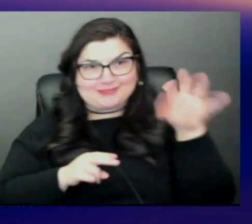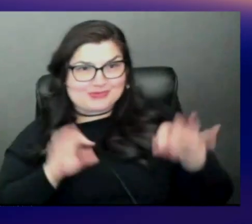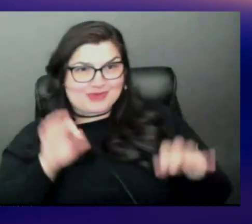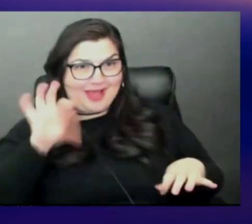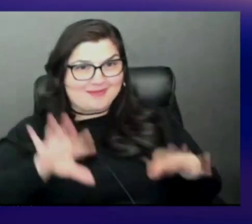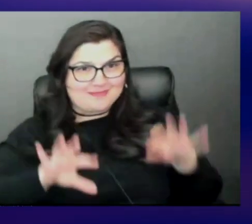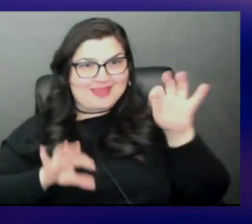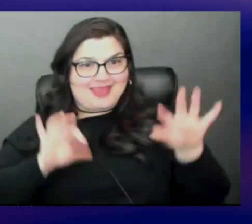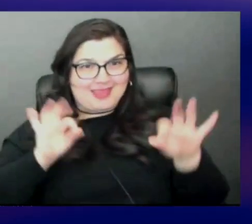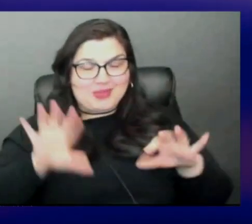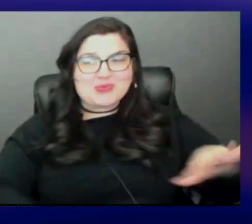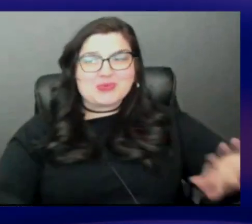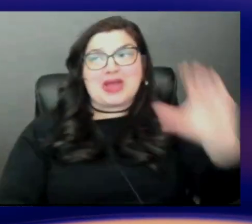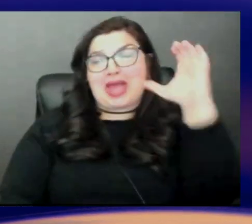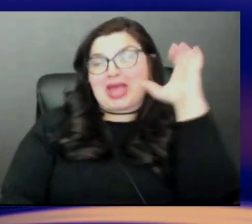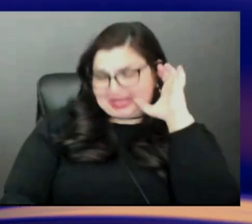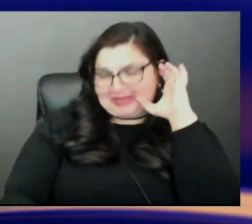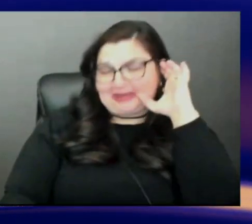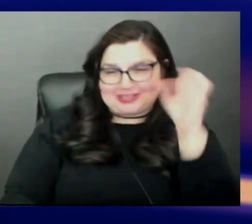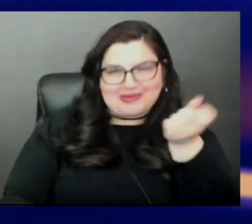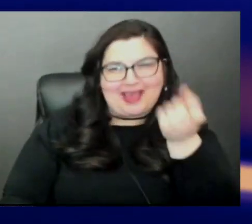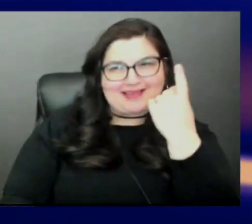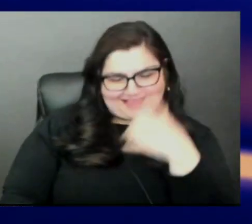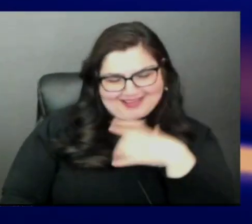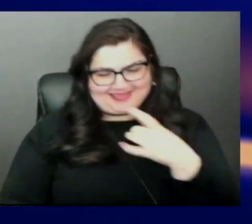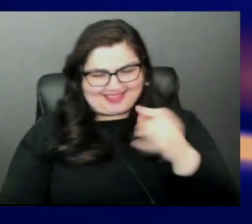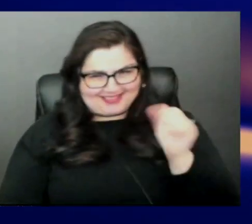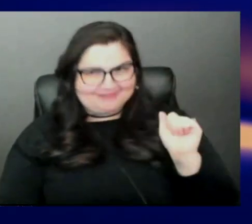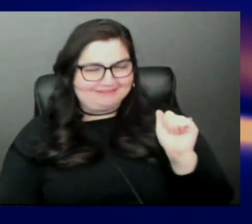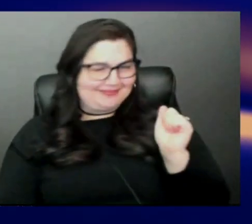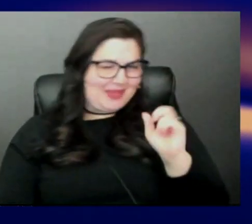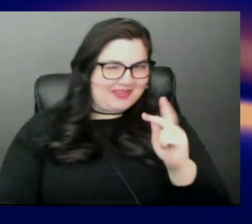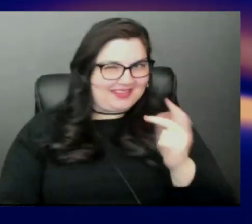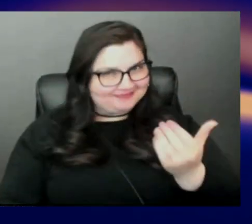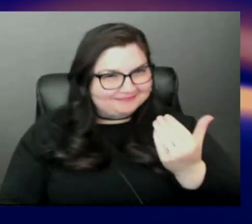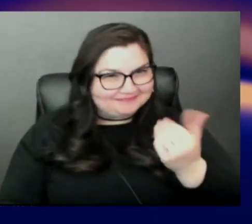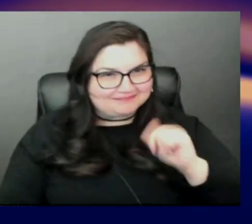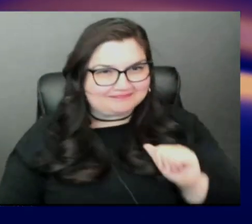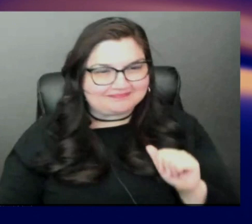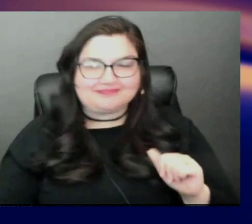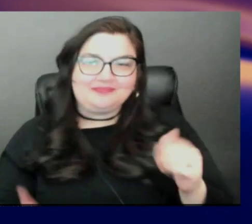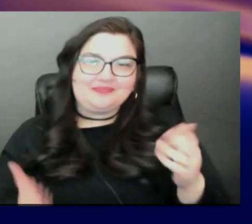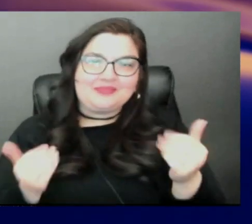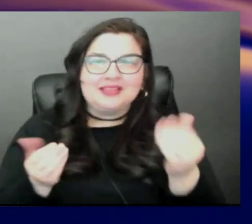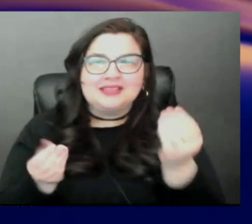Okay, got it. I like it. So tell us a little bit about like